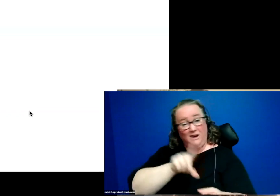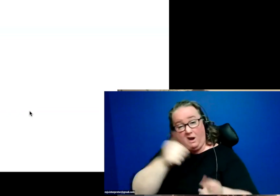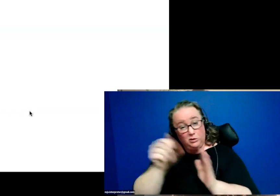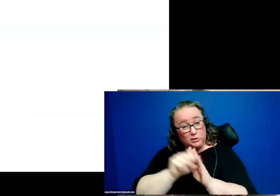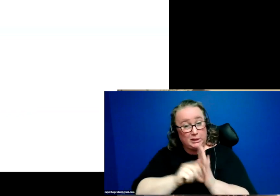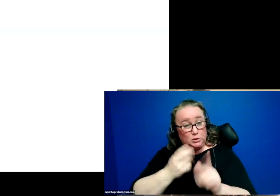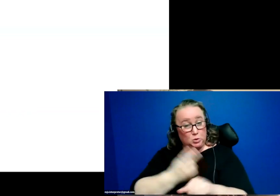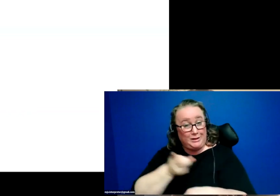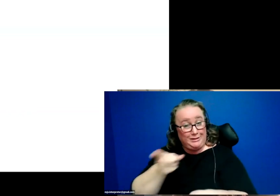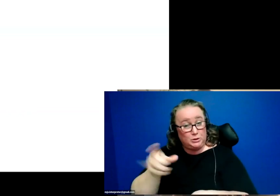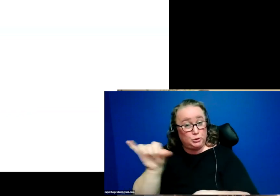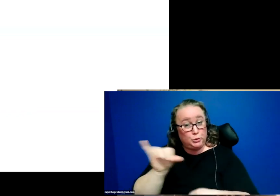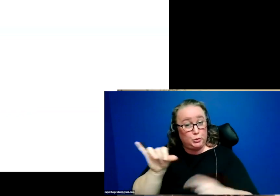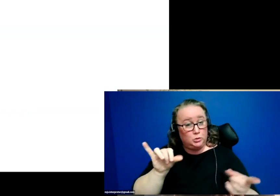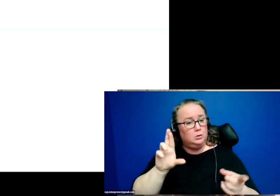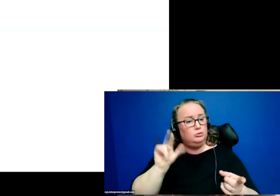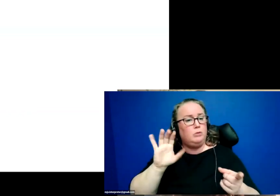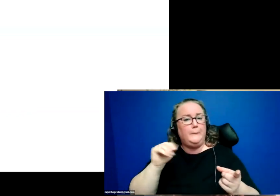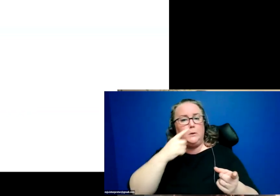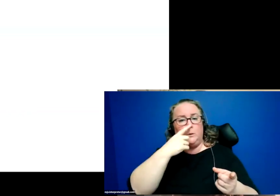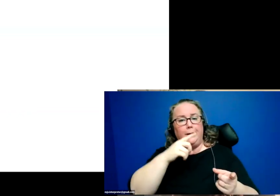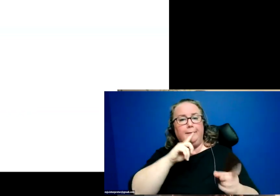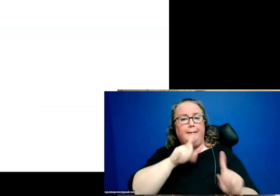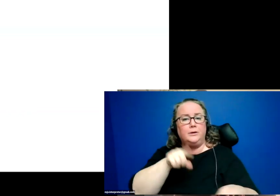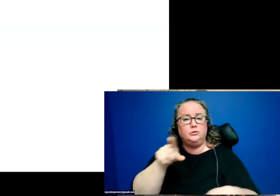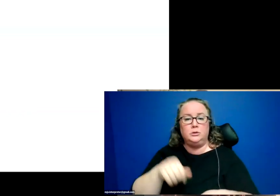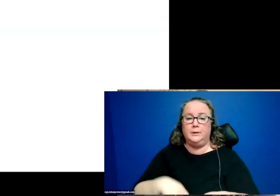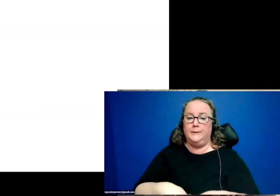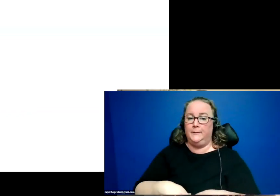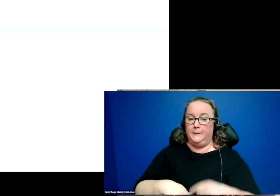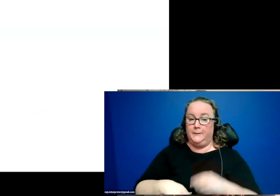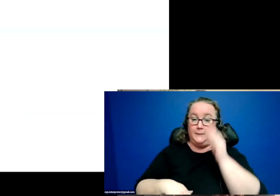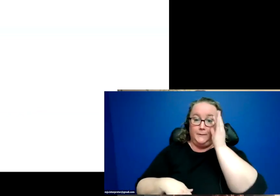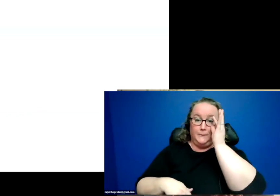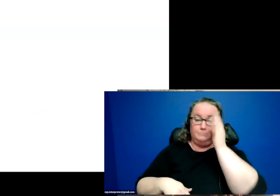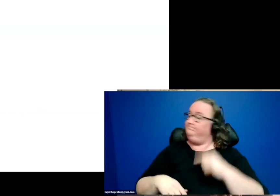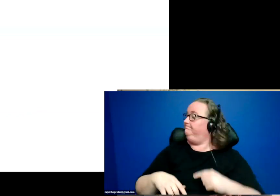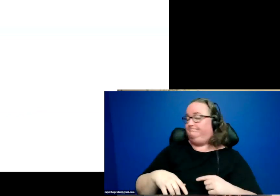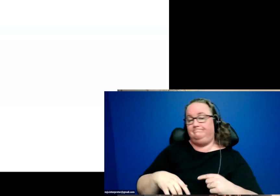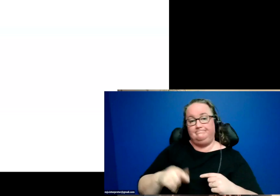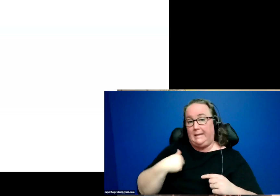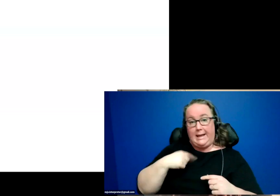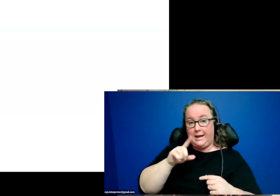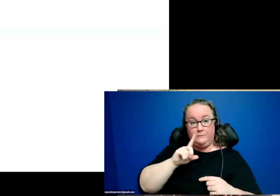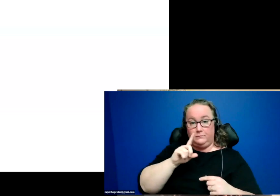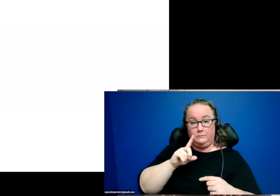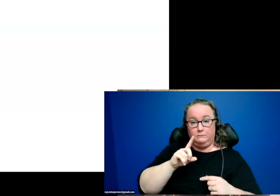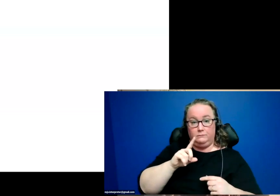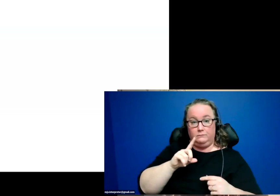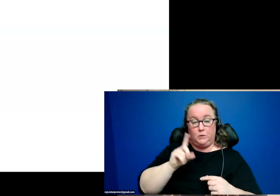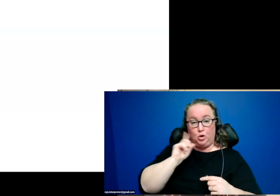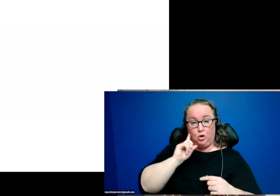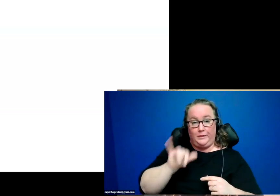Robin, could you answer? No. I have not heard of that. I think YIC is youth in care.